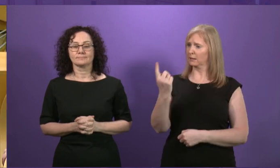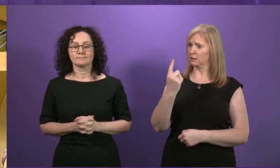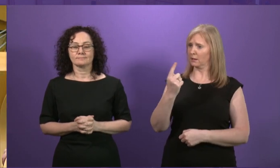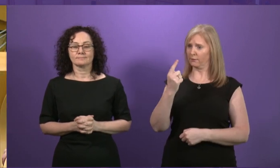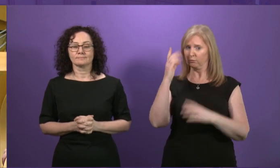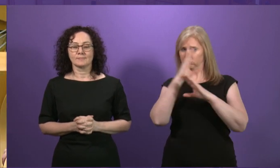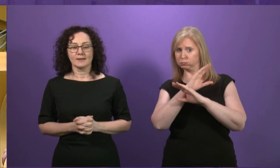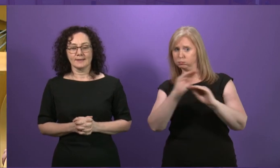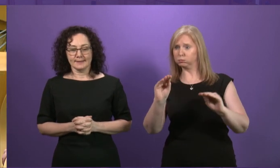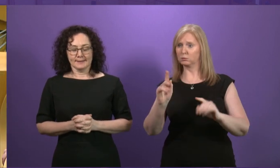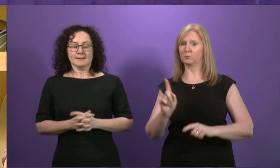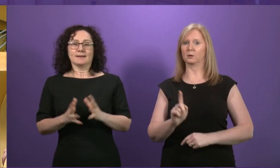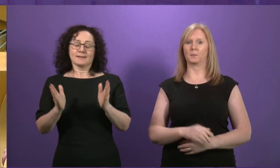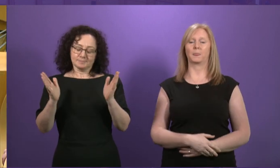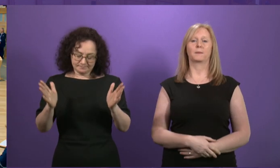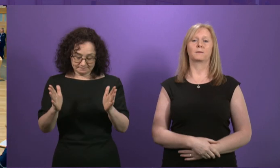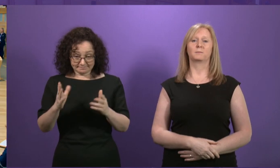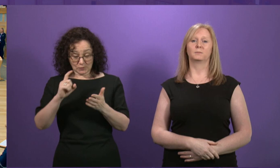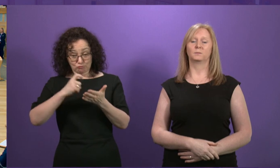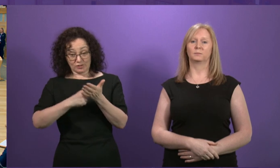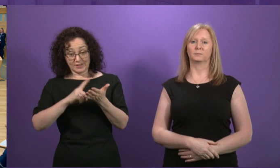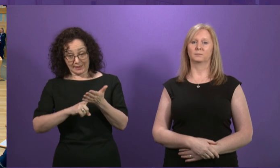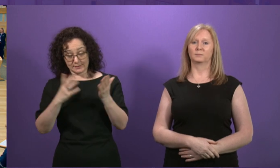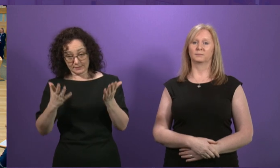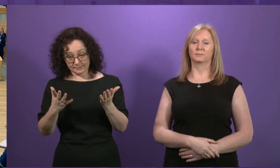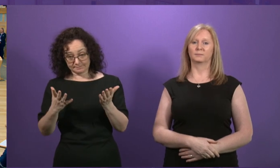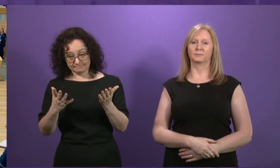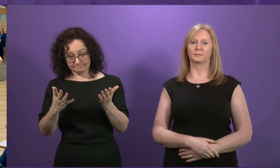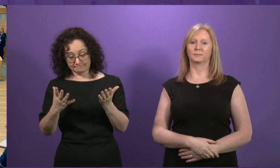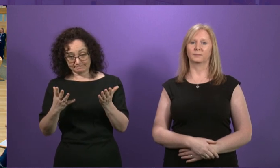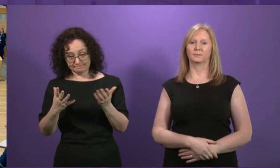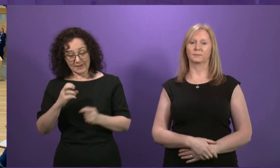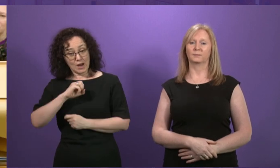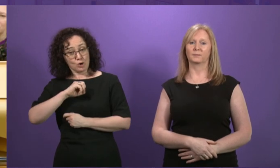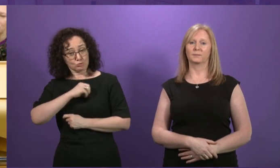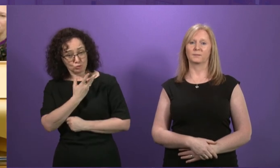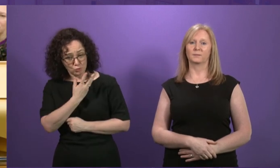The First Minister: The position of Labour and the Tories on these